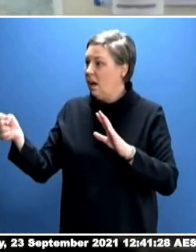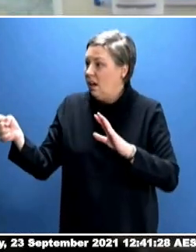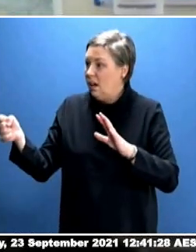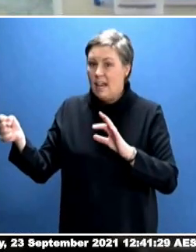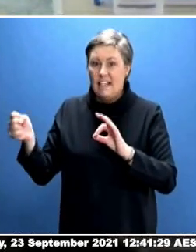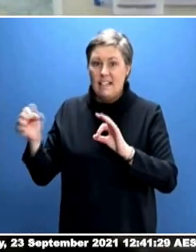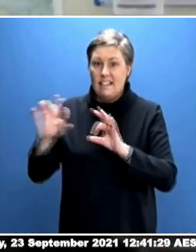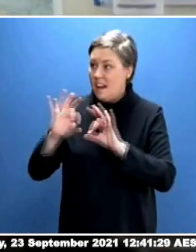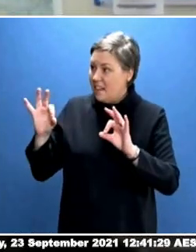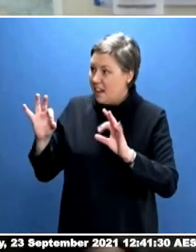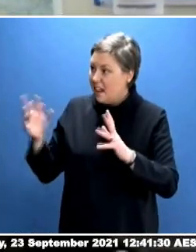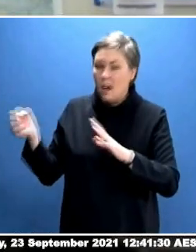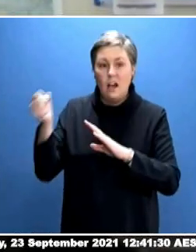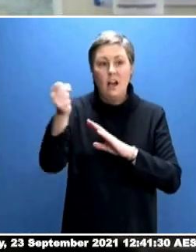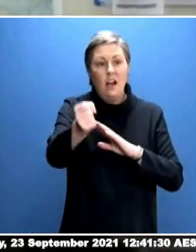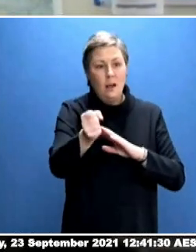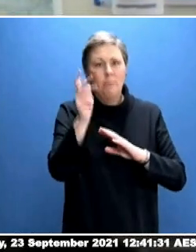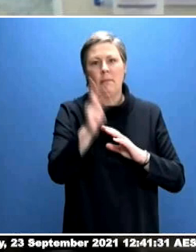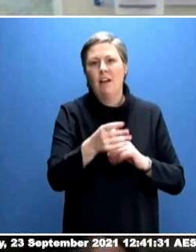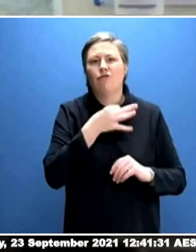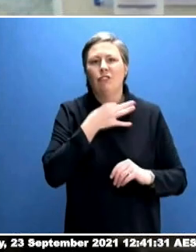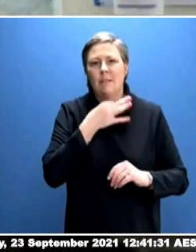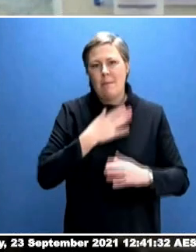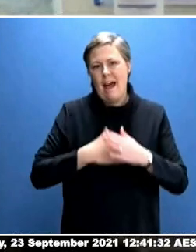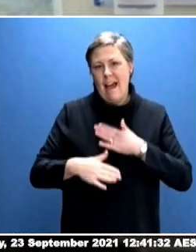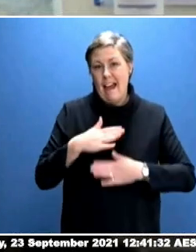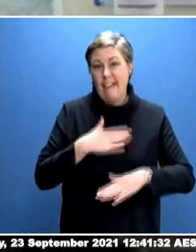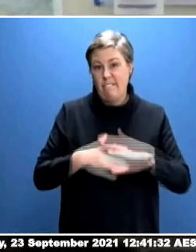puts themselves at risk, which includes dangerous criminal-type behaviour, which